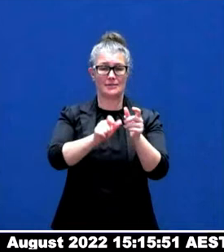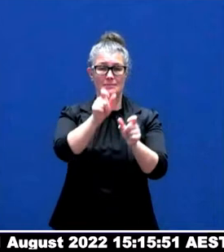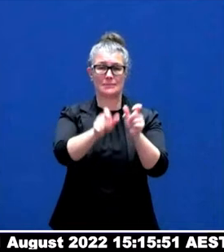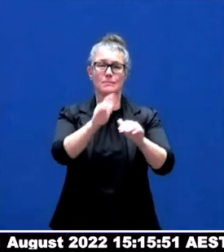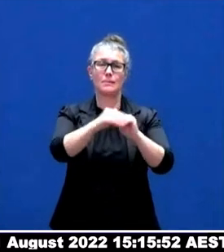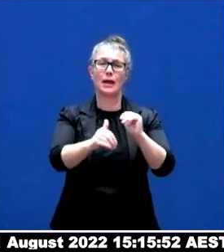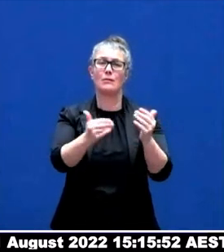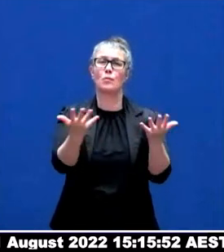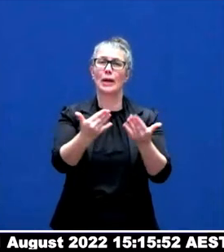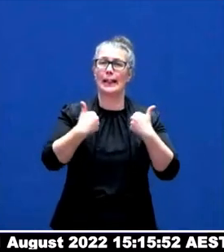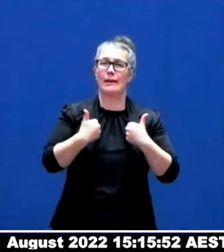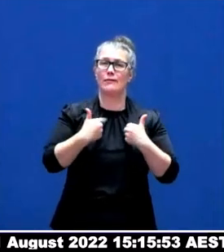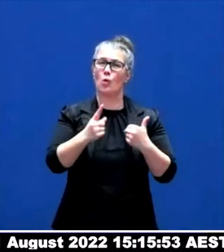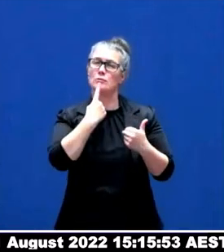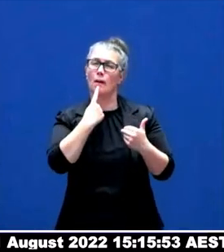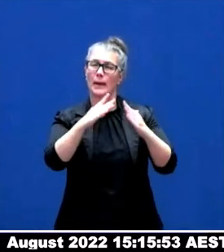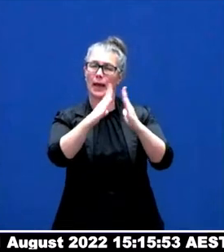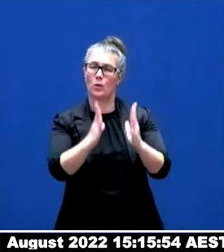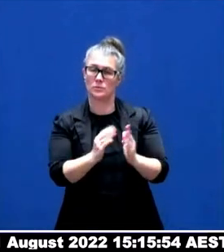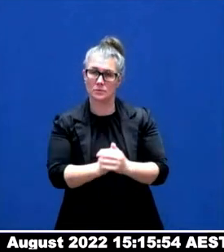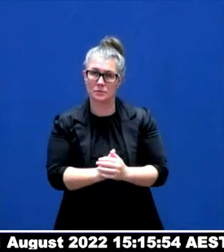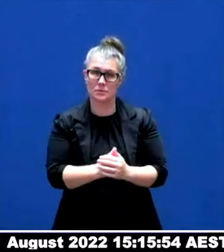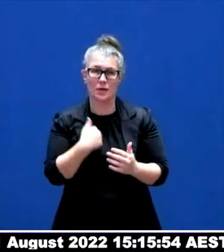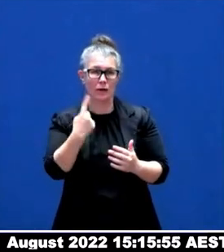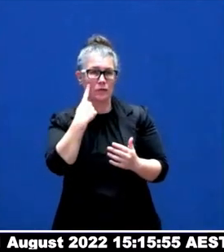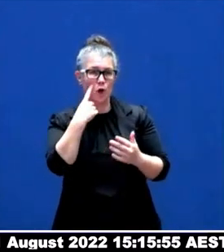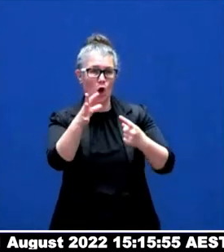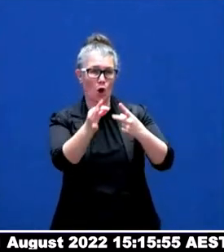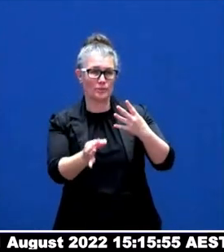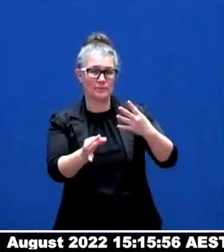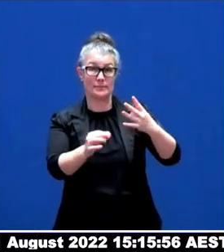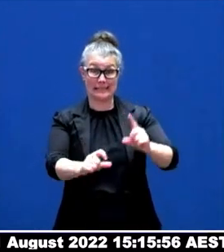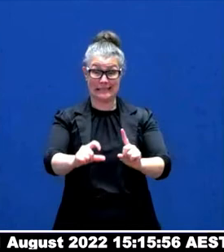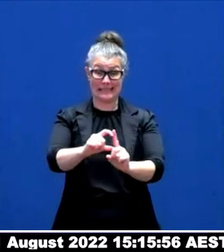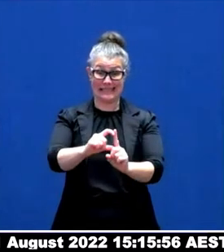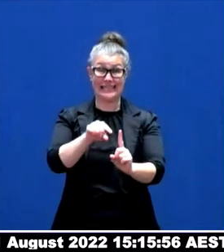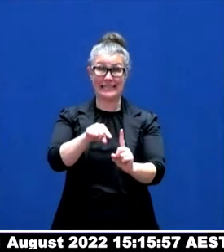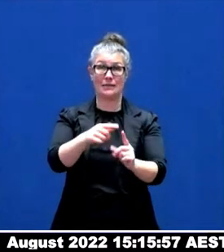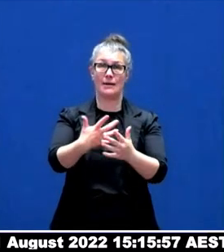they live in. And I notice a couple of the options. Option D is: "Large residential, less than 20."